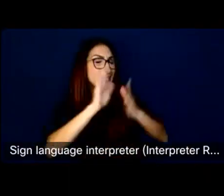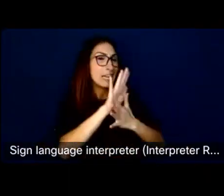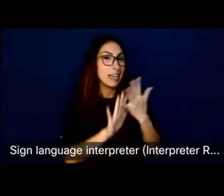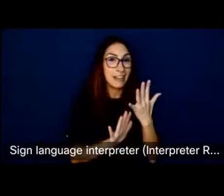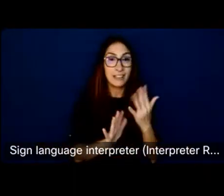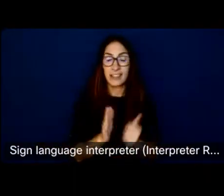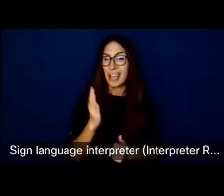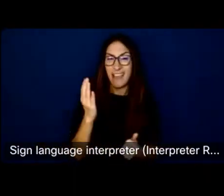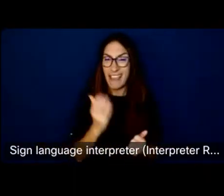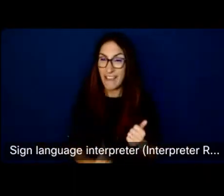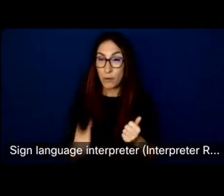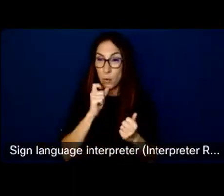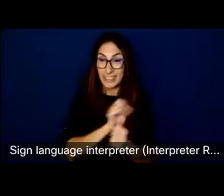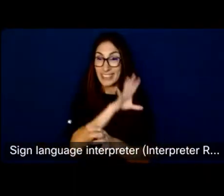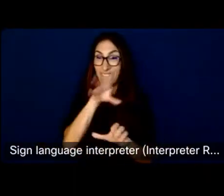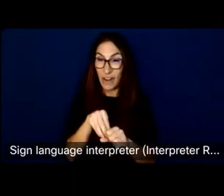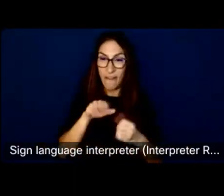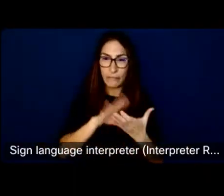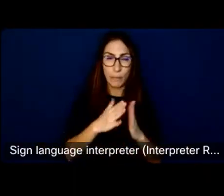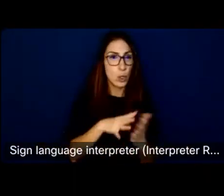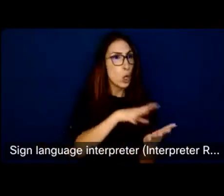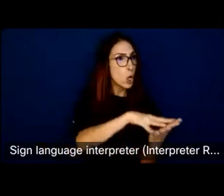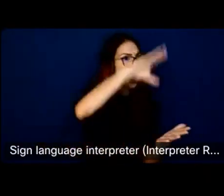what they've learned and brings it to someone else so that we